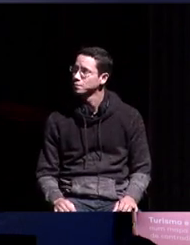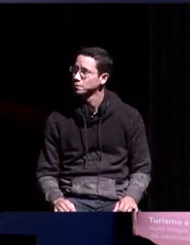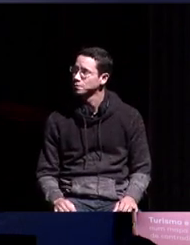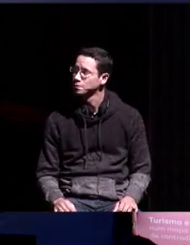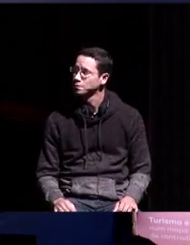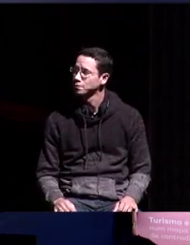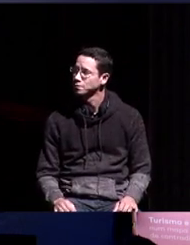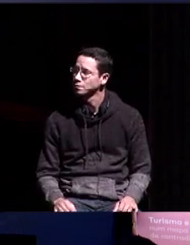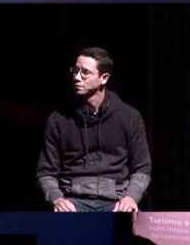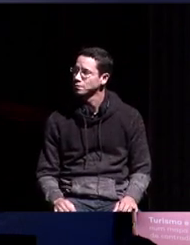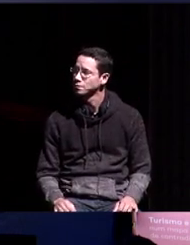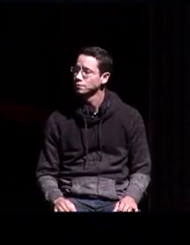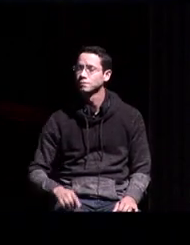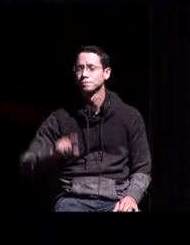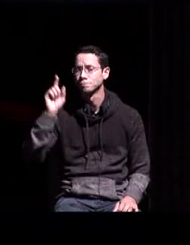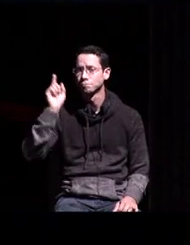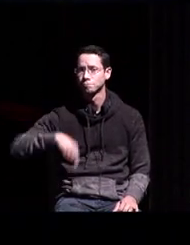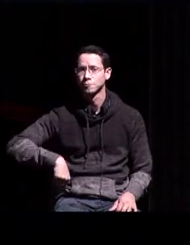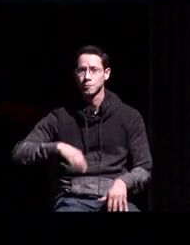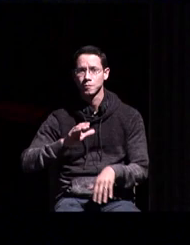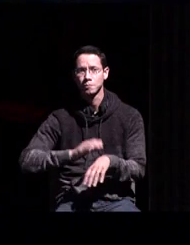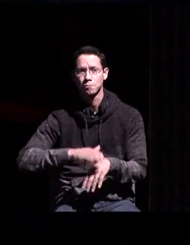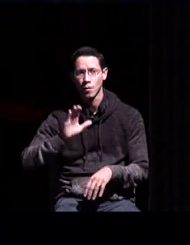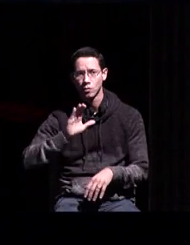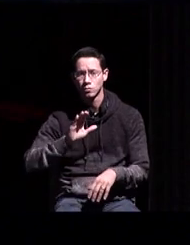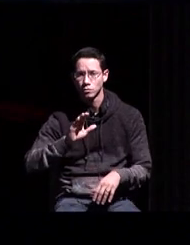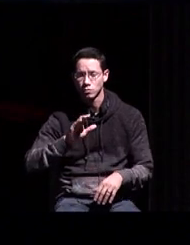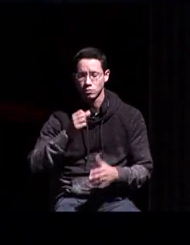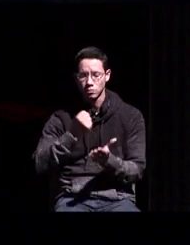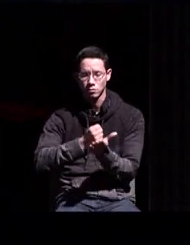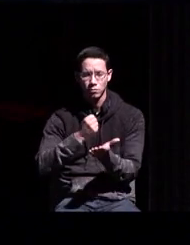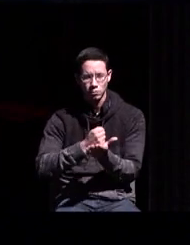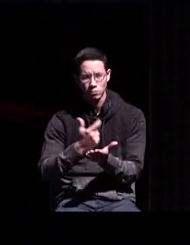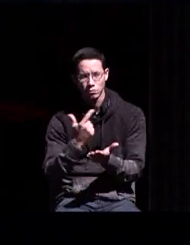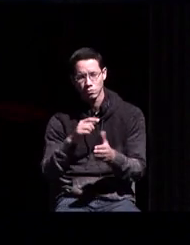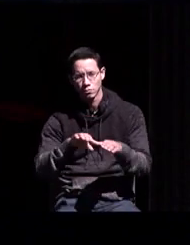it is one of the most informal among all economic activities